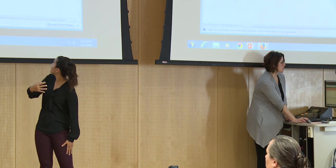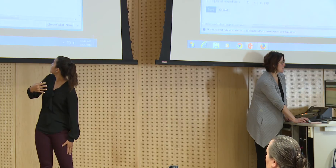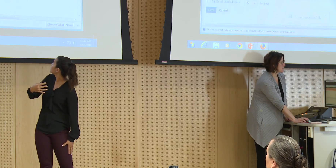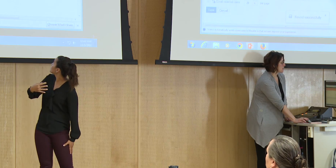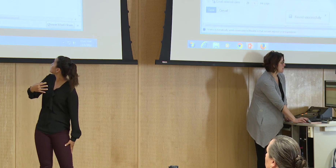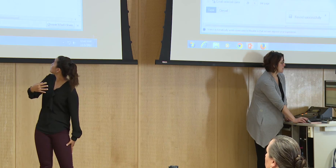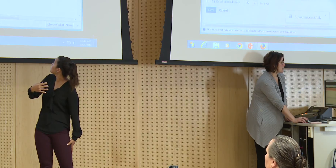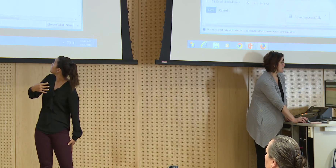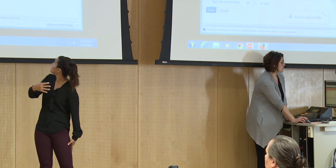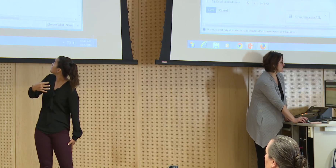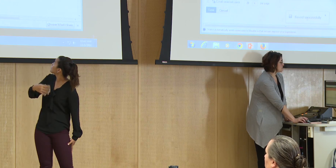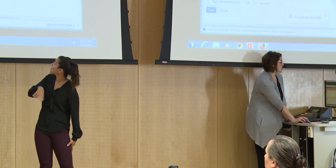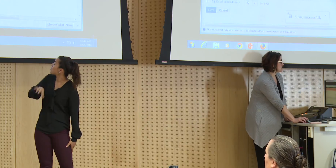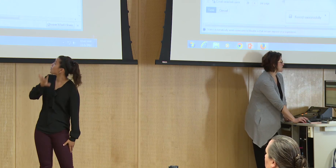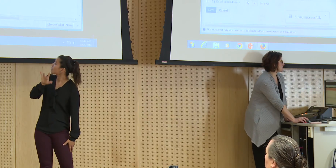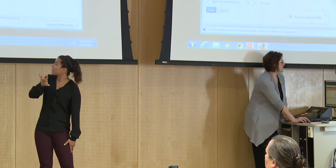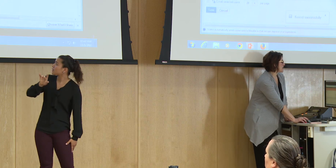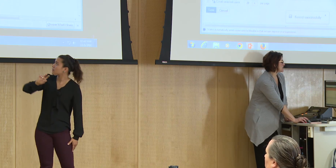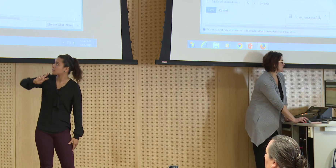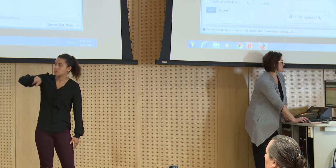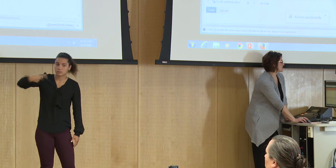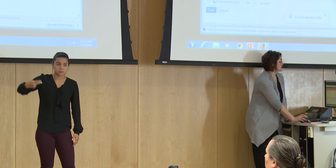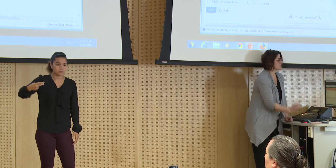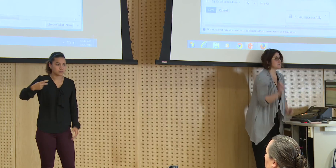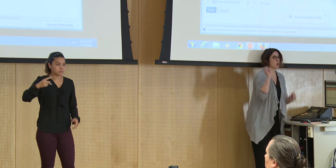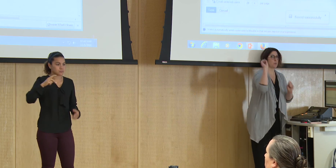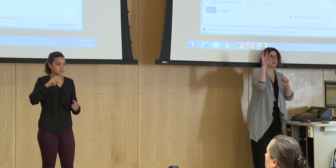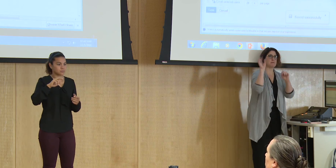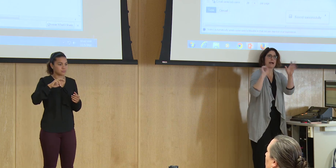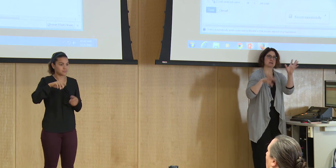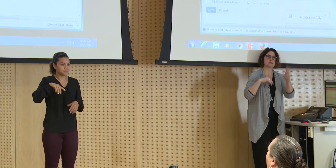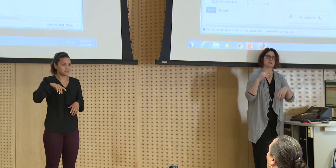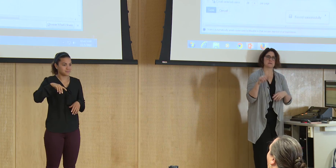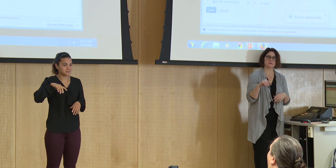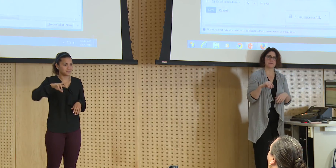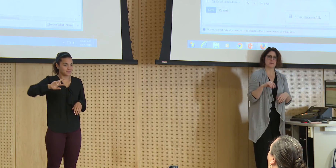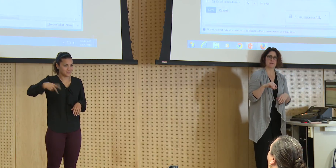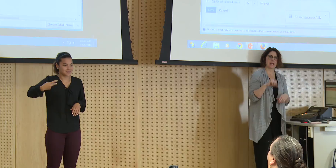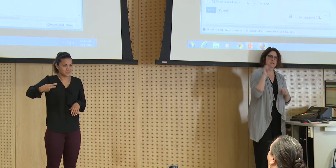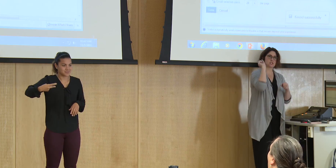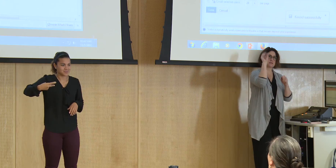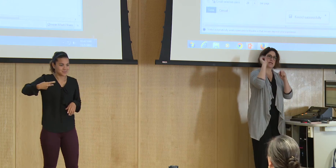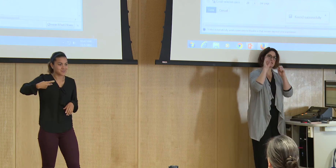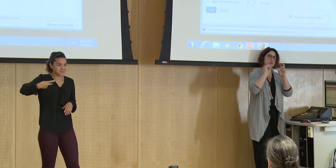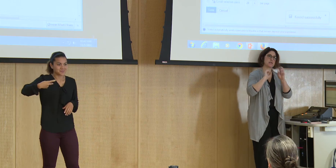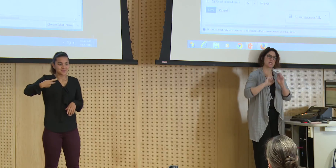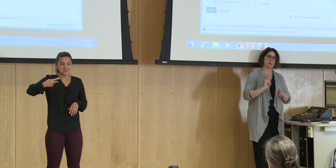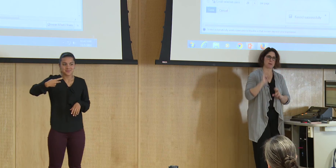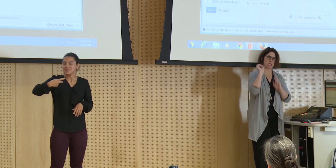I could make it so that it's just these open boxes. I can just enter in the number.